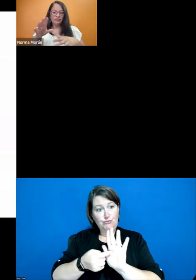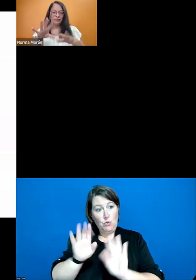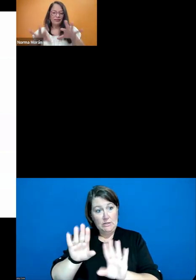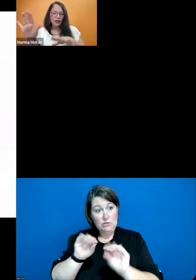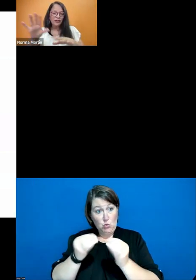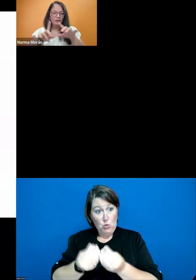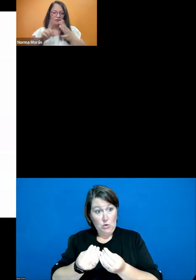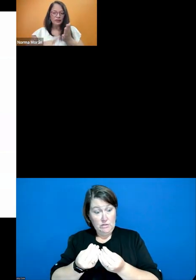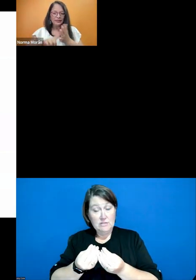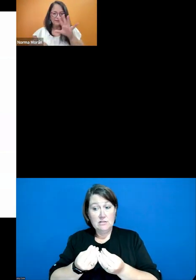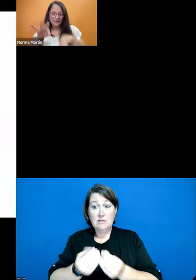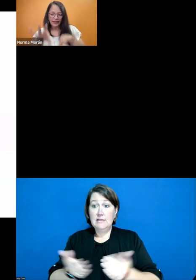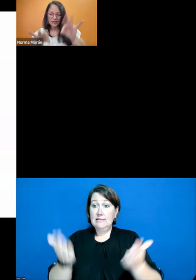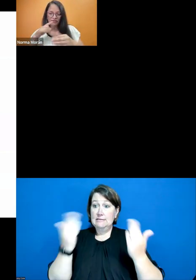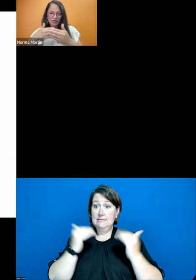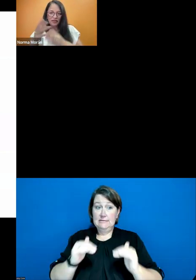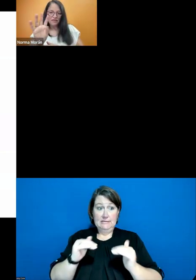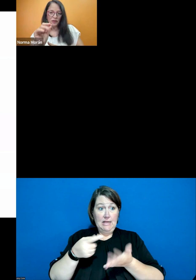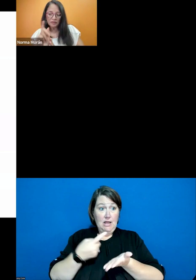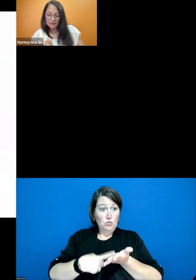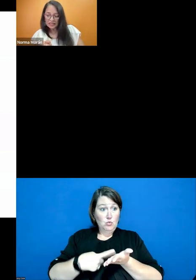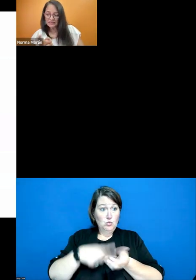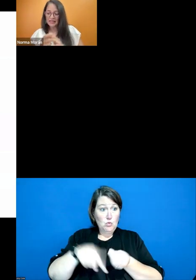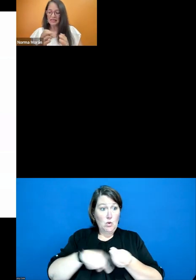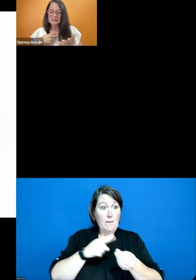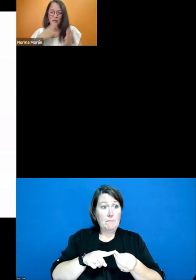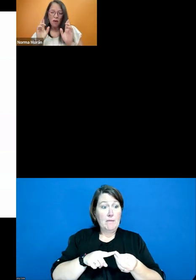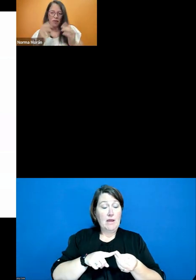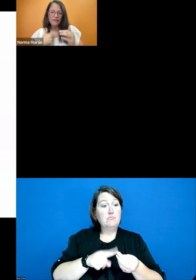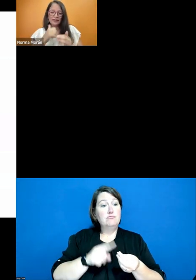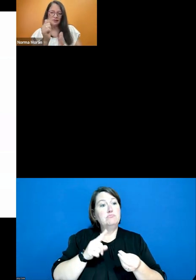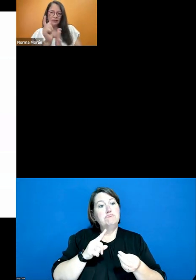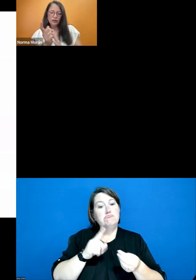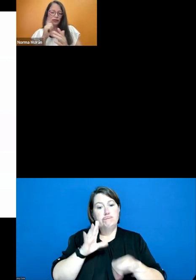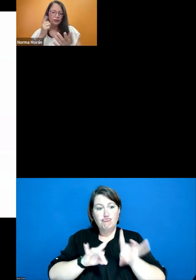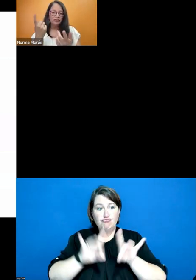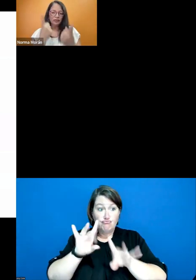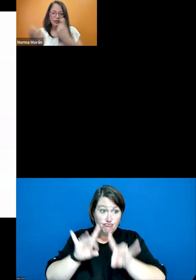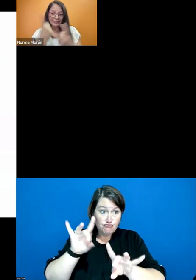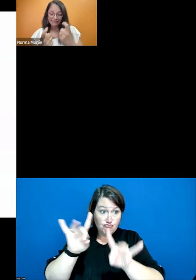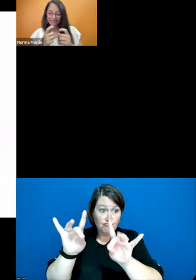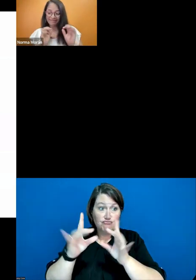Next, we will talk about some of the discovery, some of the findings.